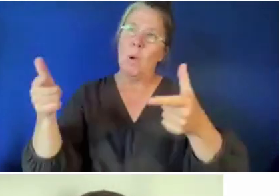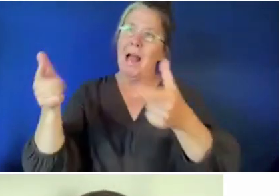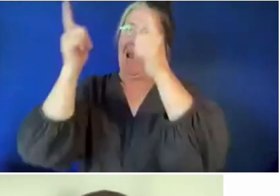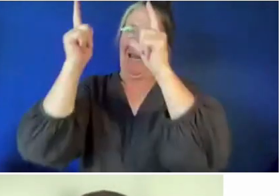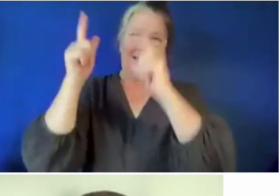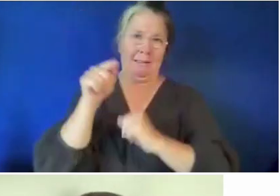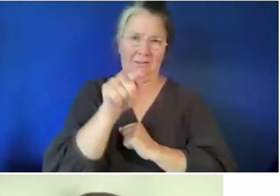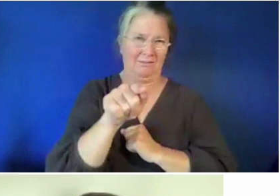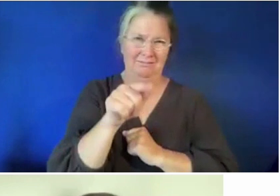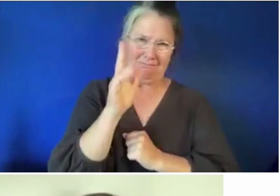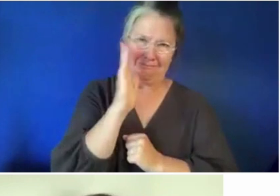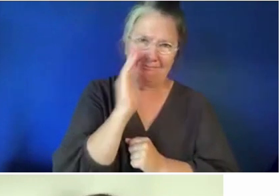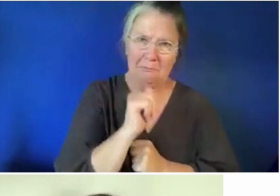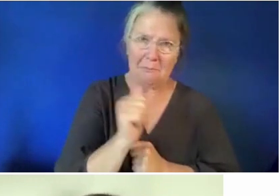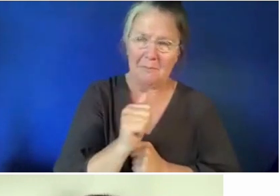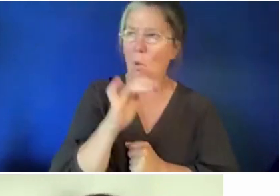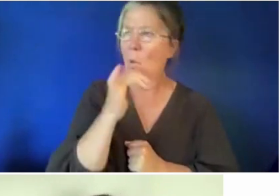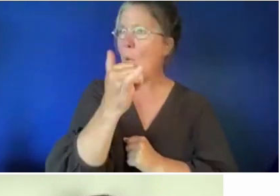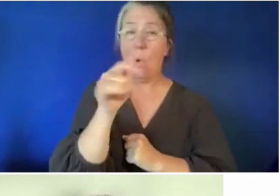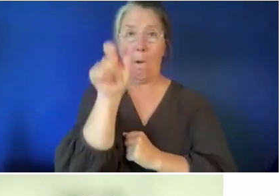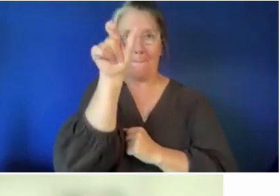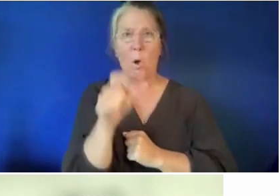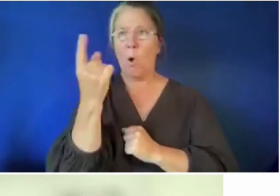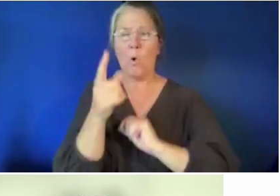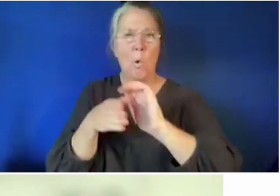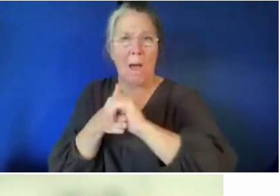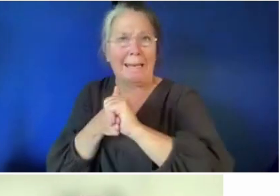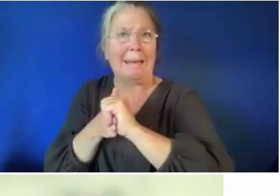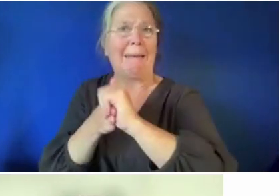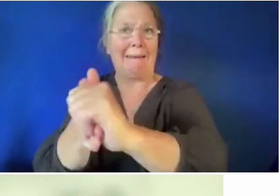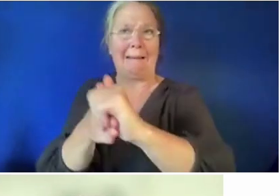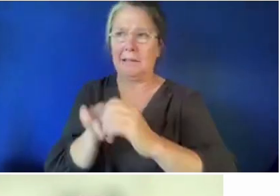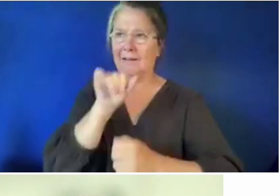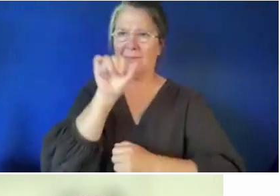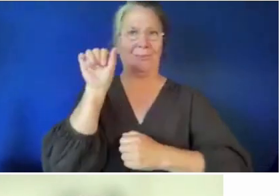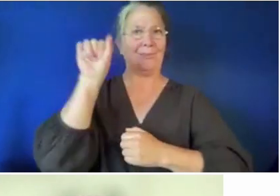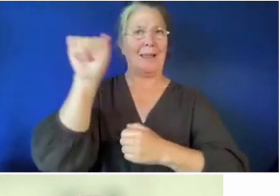but anyone who's leading where they are, has the responsibility of saying,